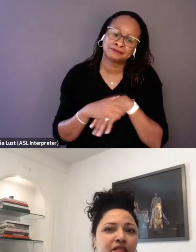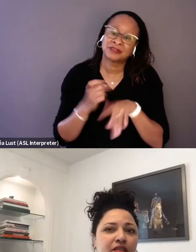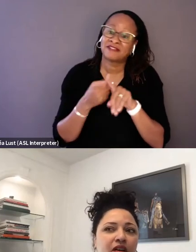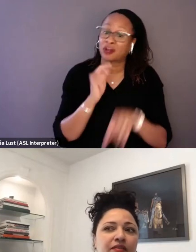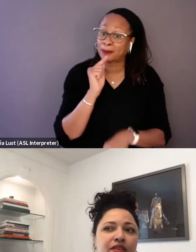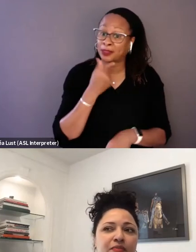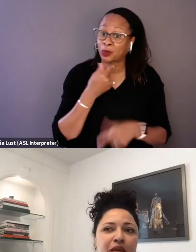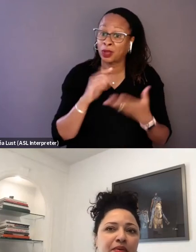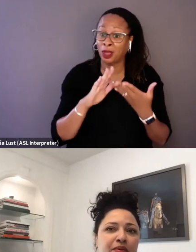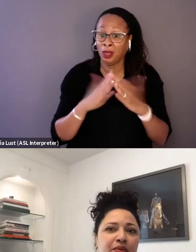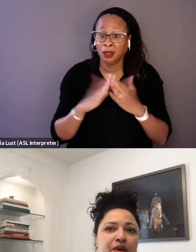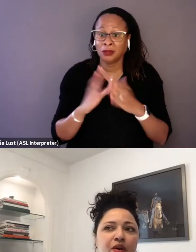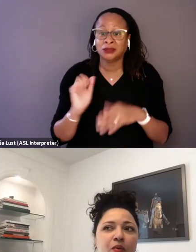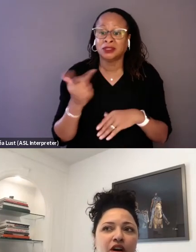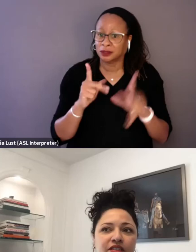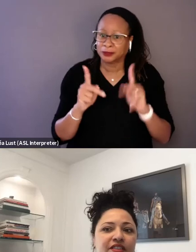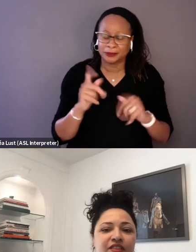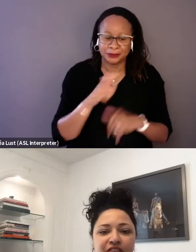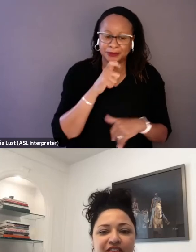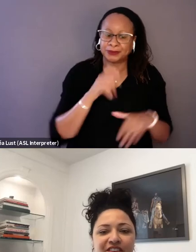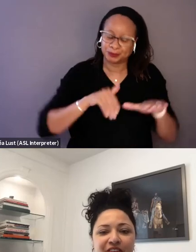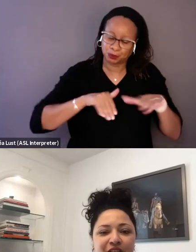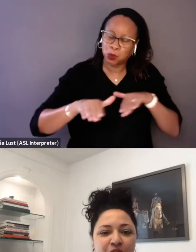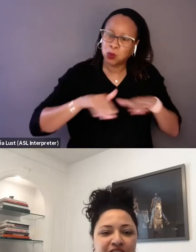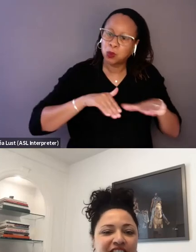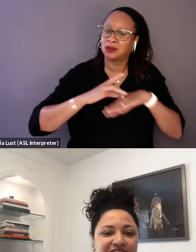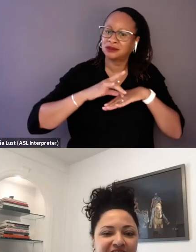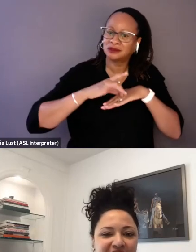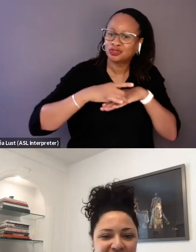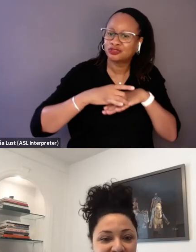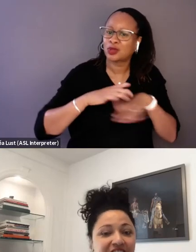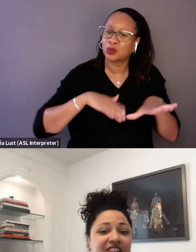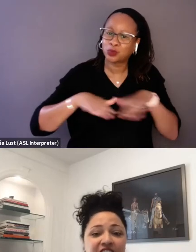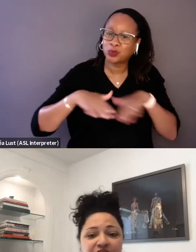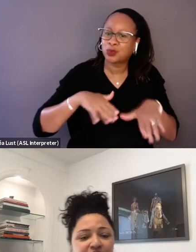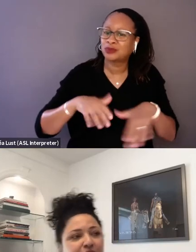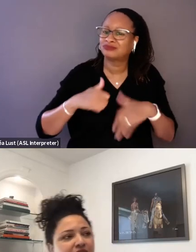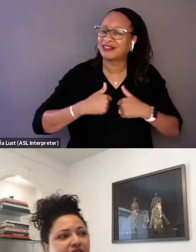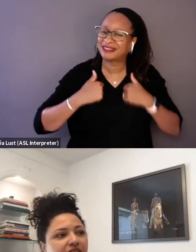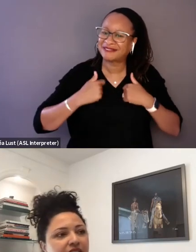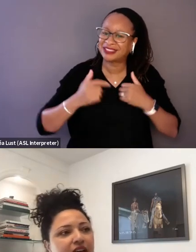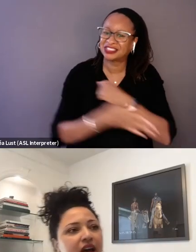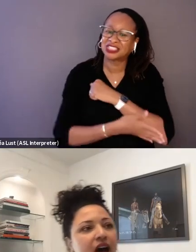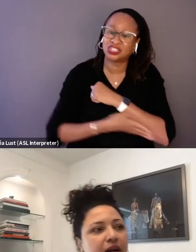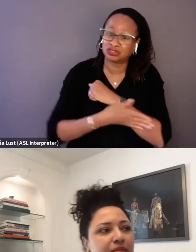and all of these people who walked this earth, you know and walked in this, and lived in this country specifically